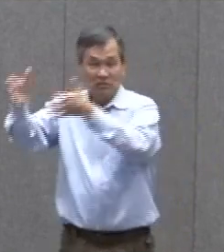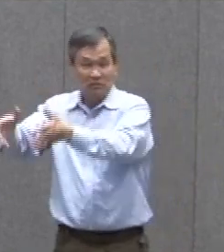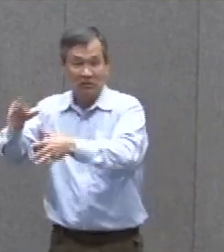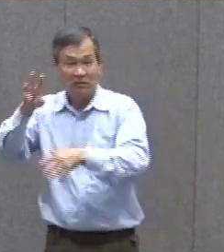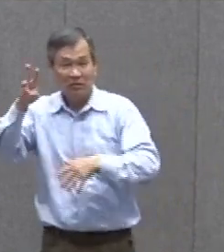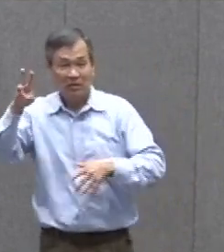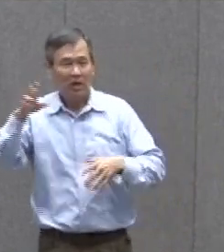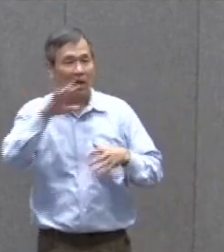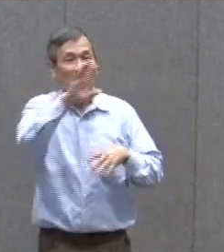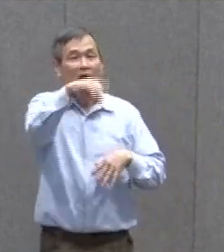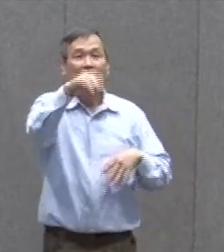Let me write that on the board.